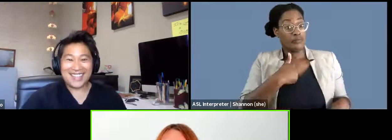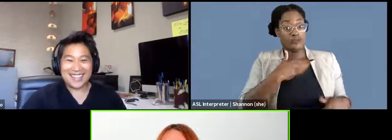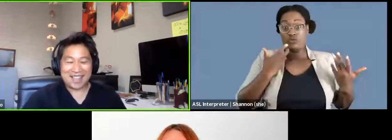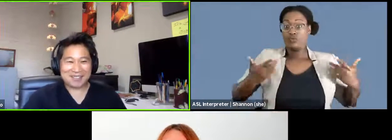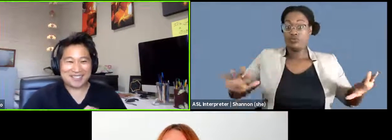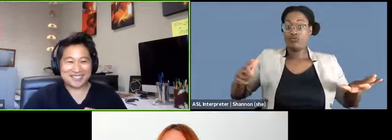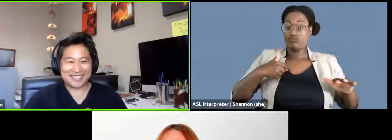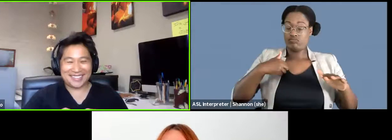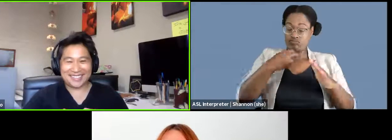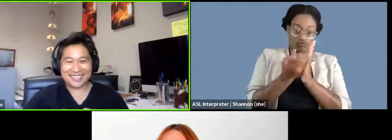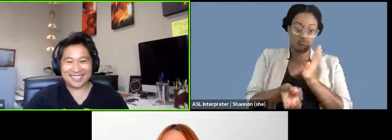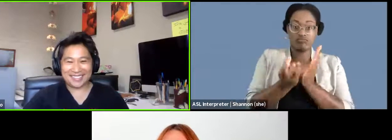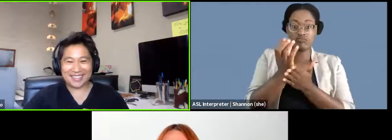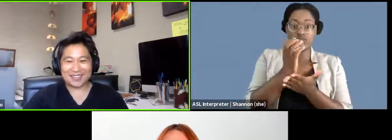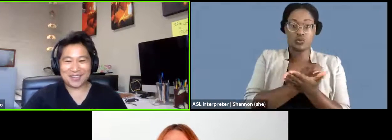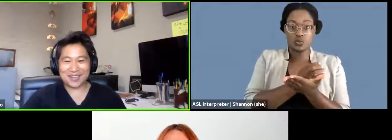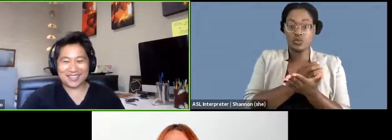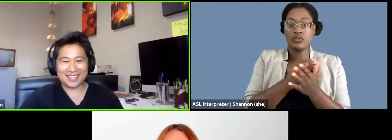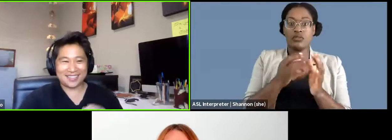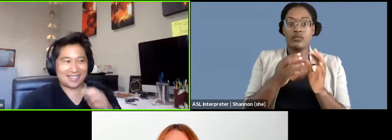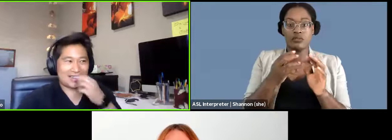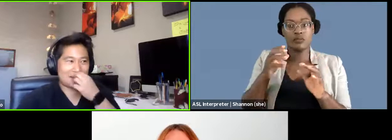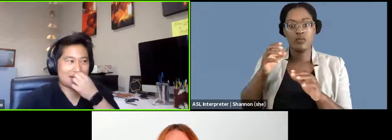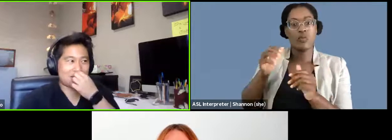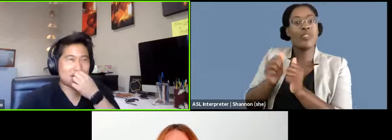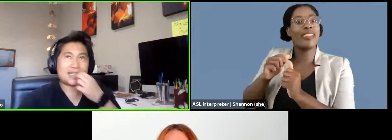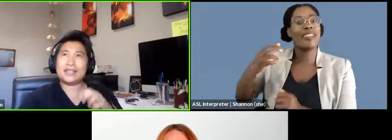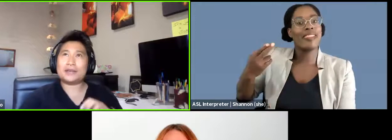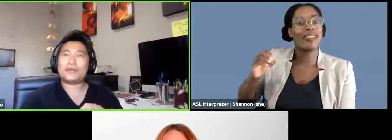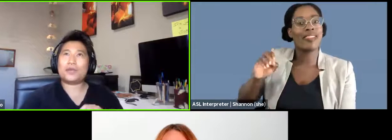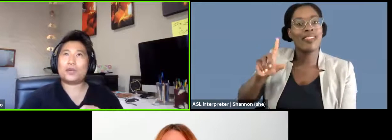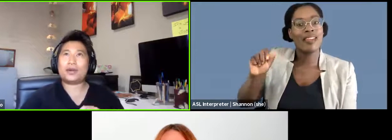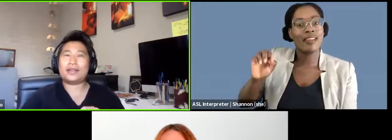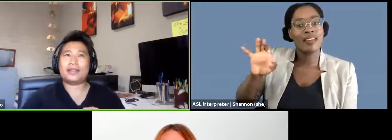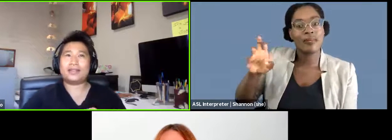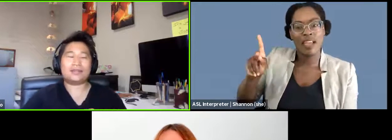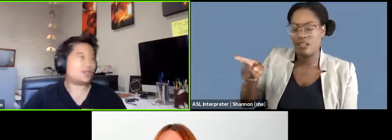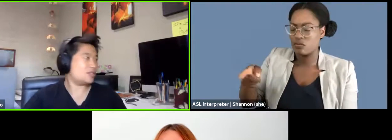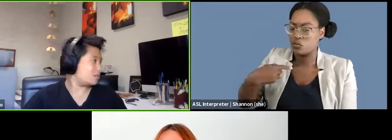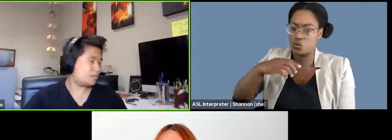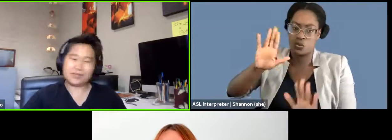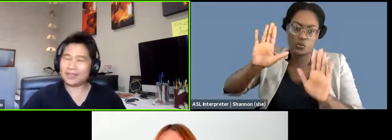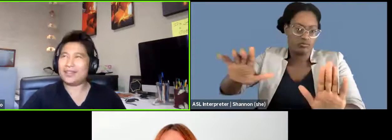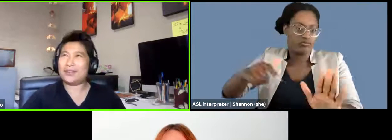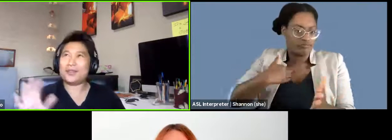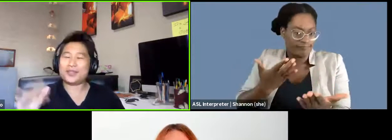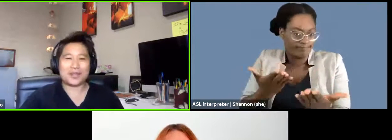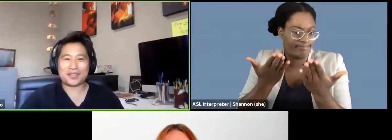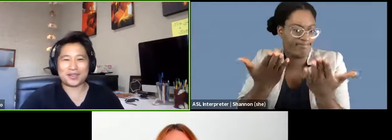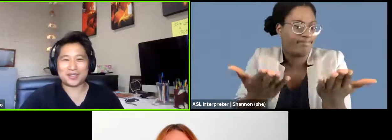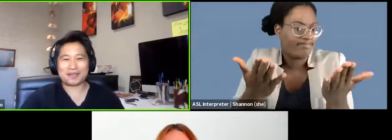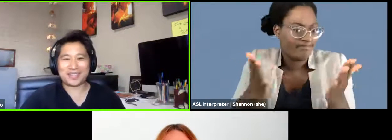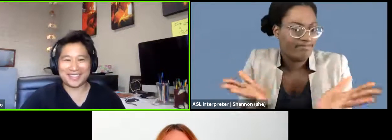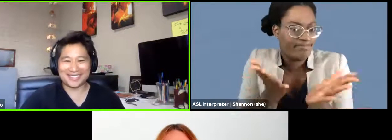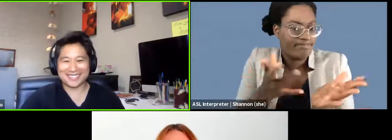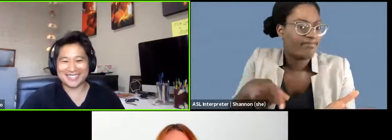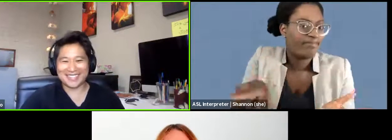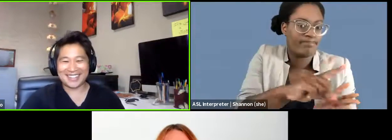TDo: Absolutely. I have heard great things and I am signed up for the 23rd or something like that.